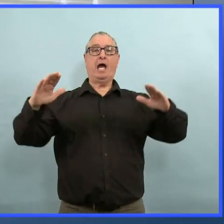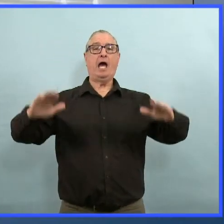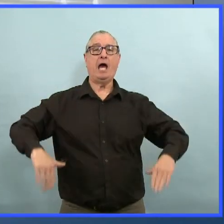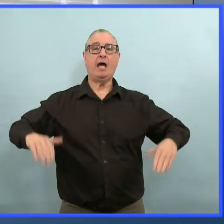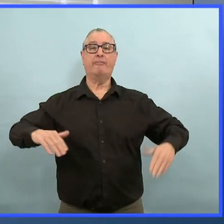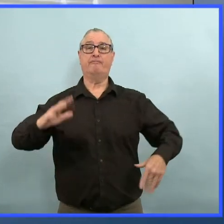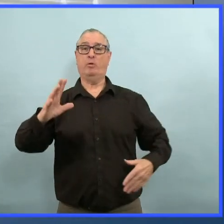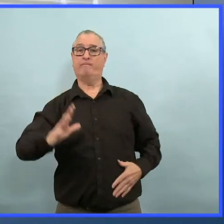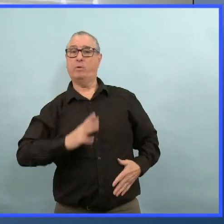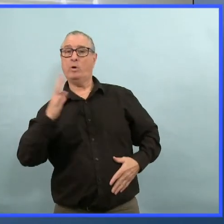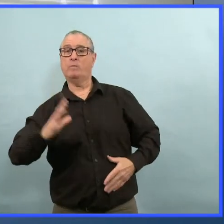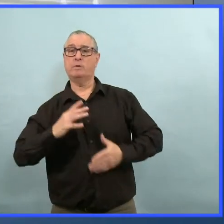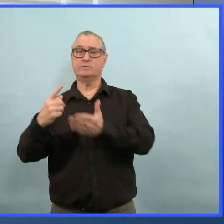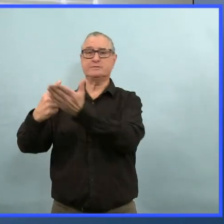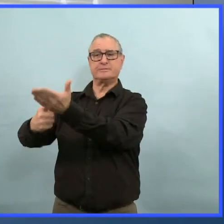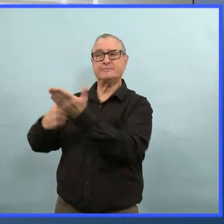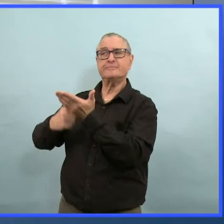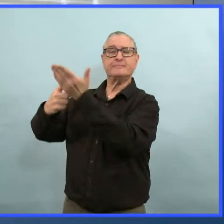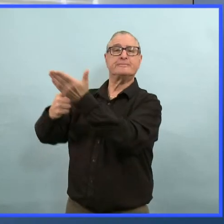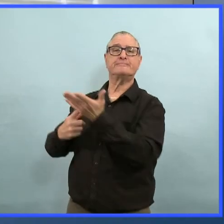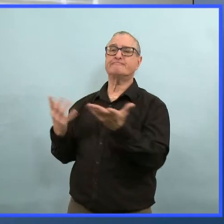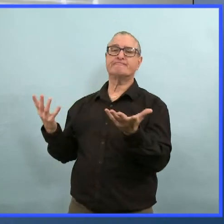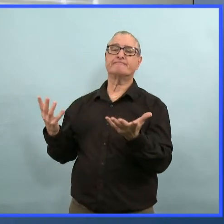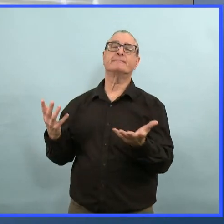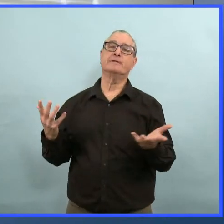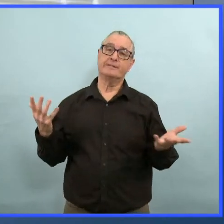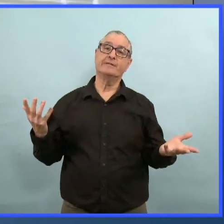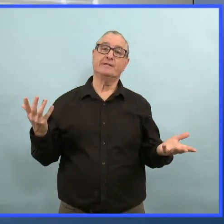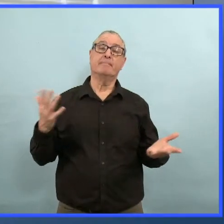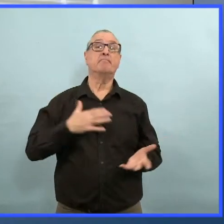you know reassure everyone that that qr code and the reader app is still